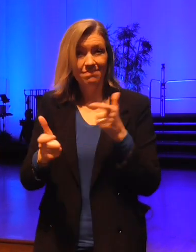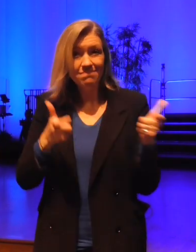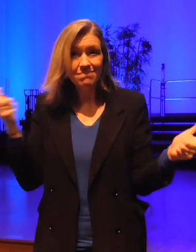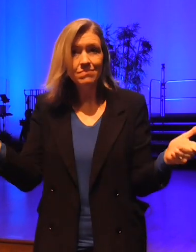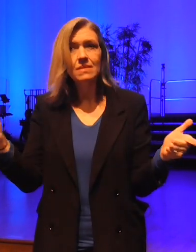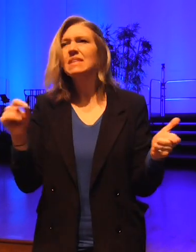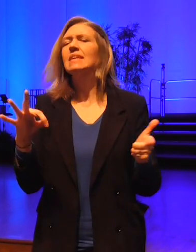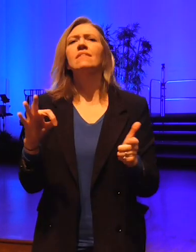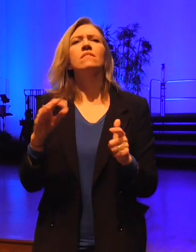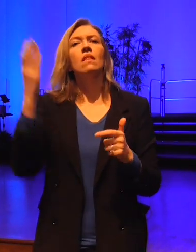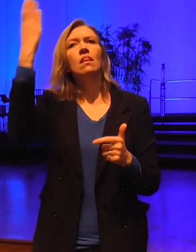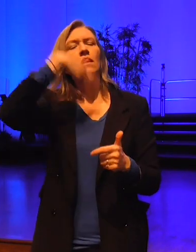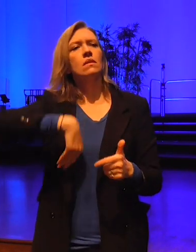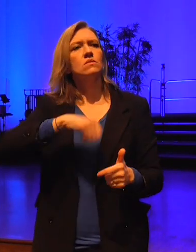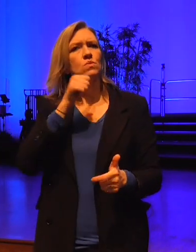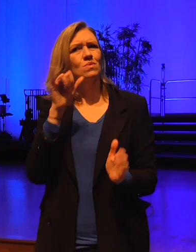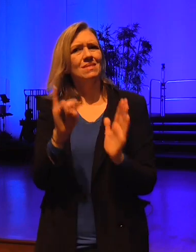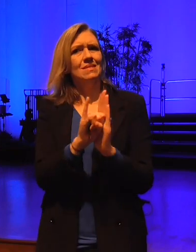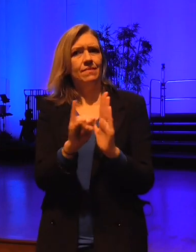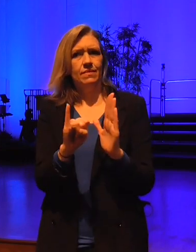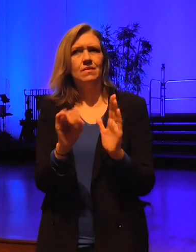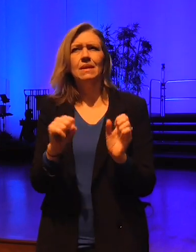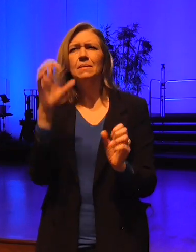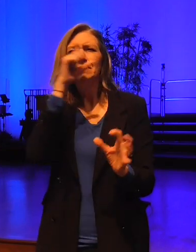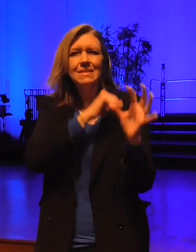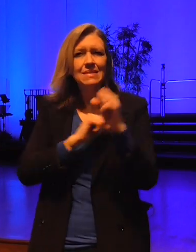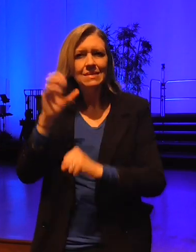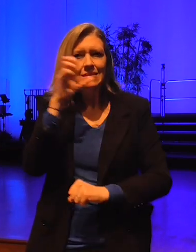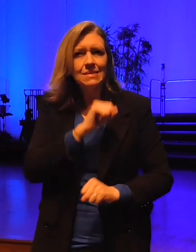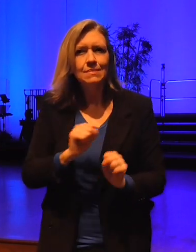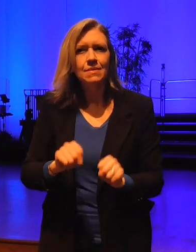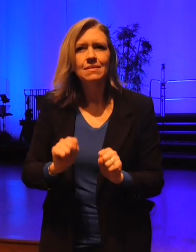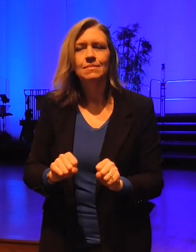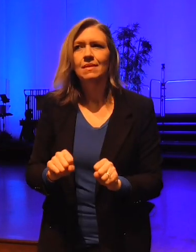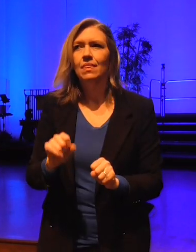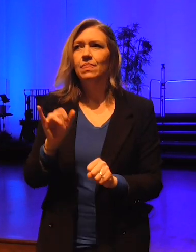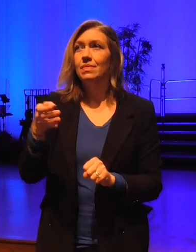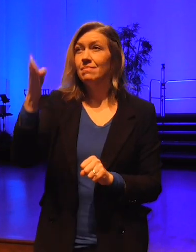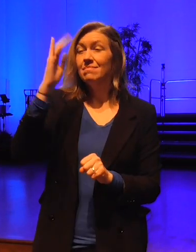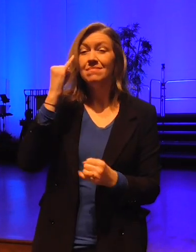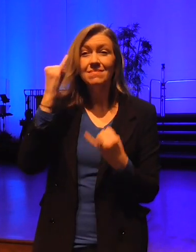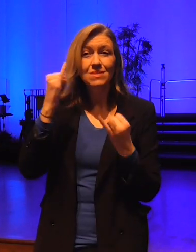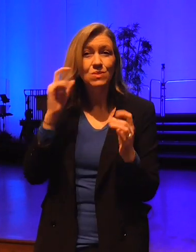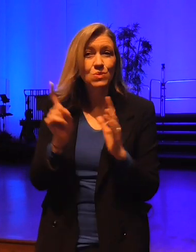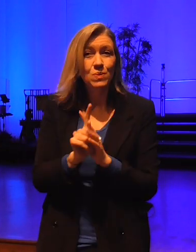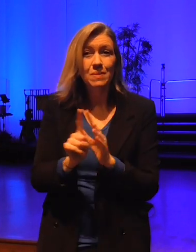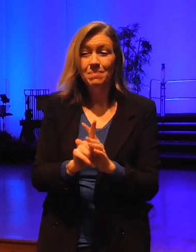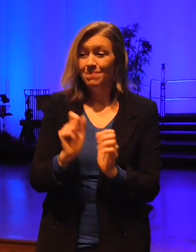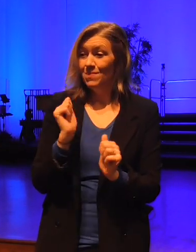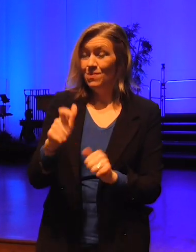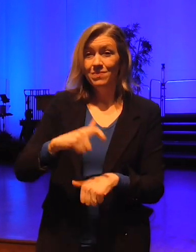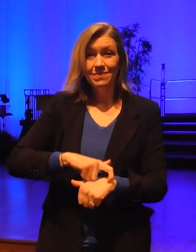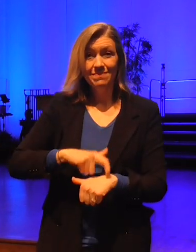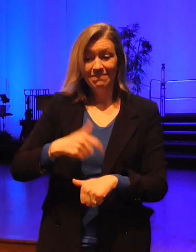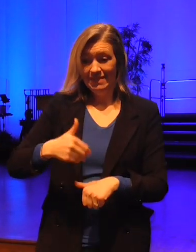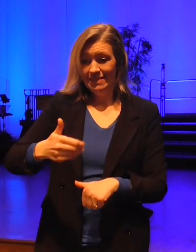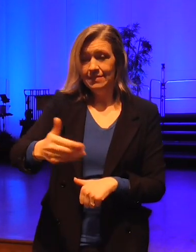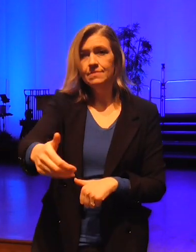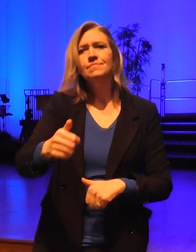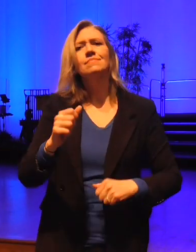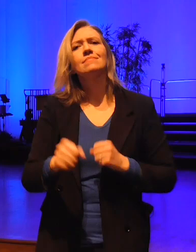of the Divine ideas showing up in our lives all the time in the 1990s there was a very important